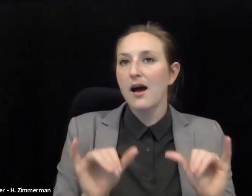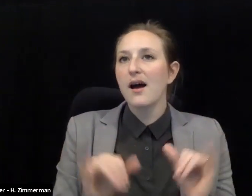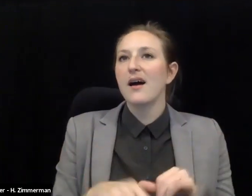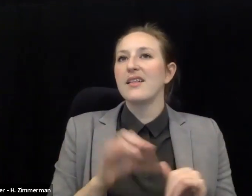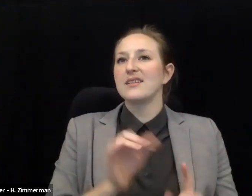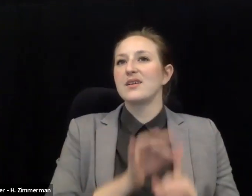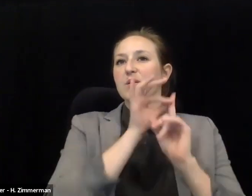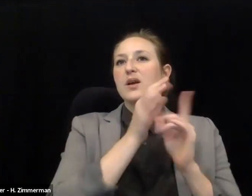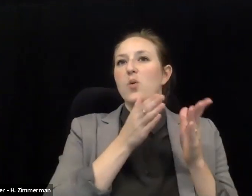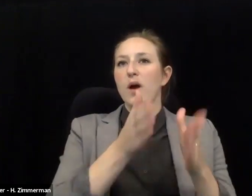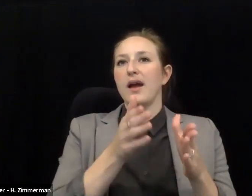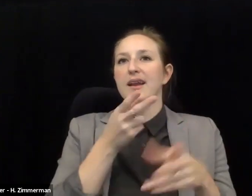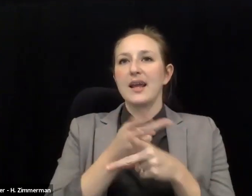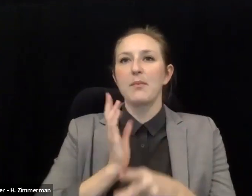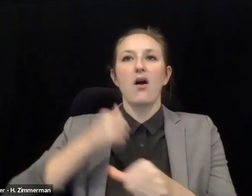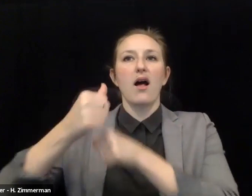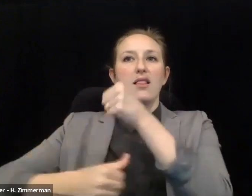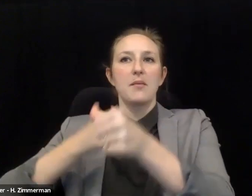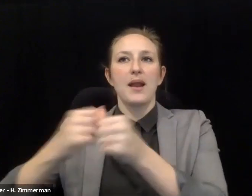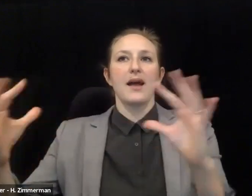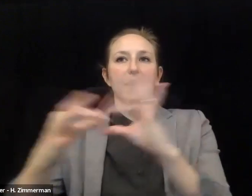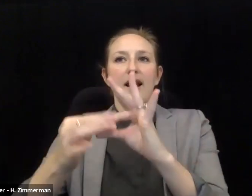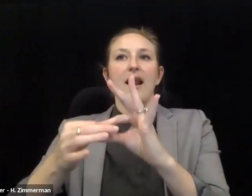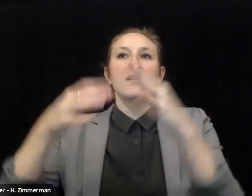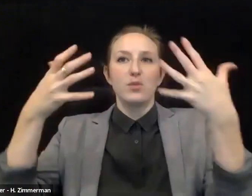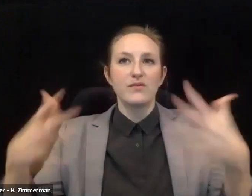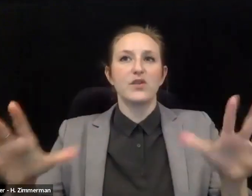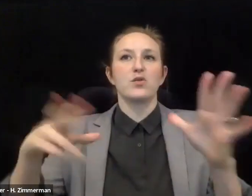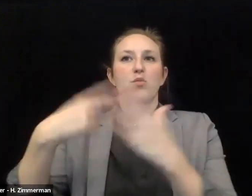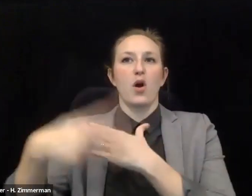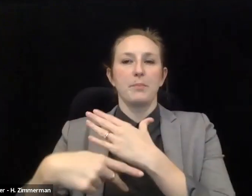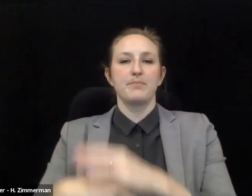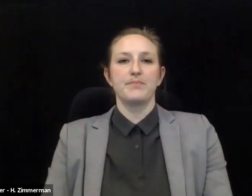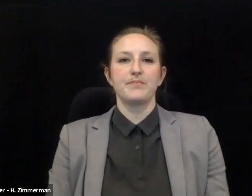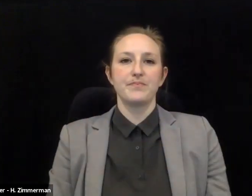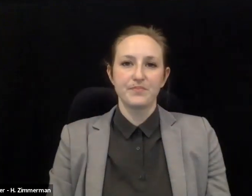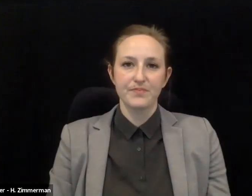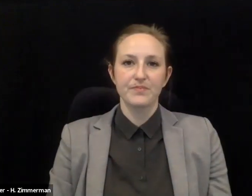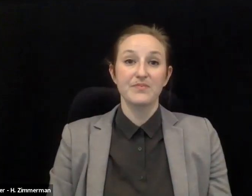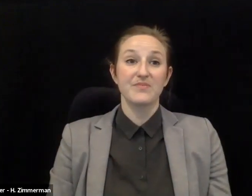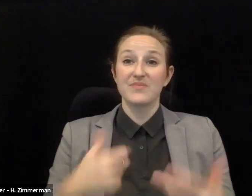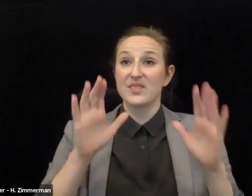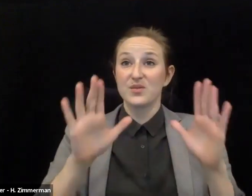keep our alumni connected after the program ends. Justin Harford: That's great. And I think maybe